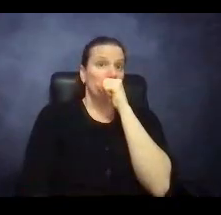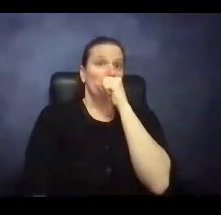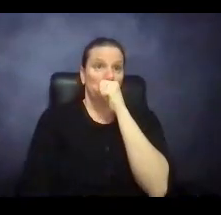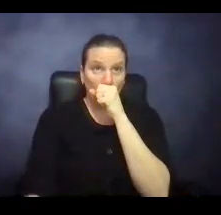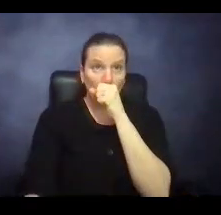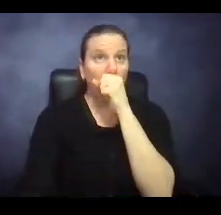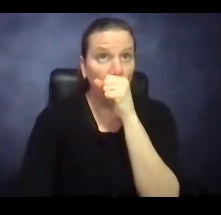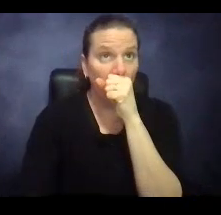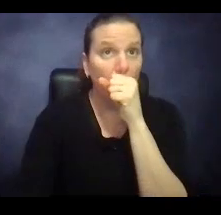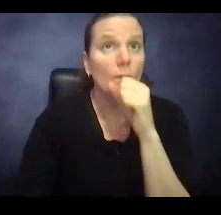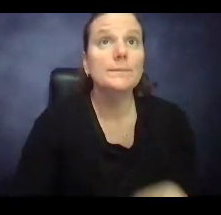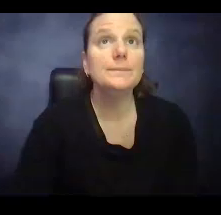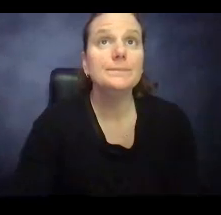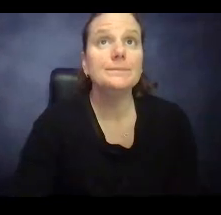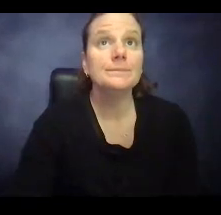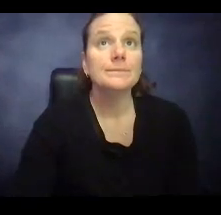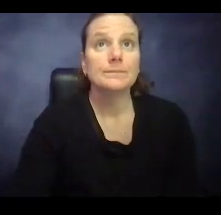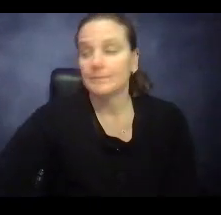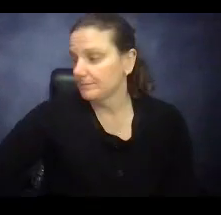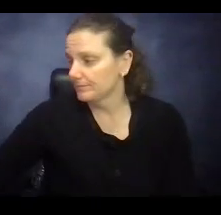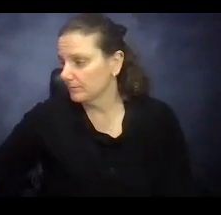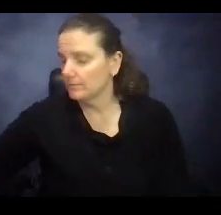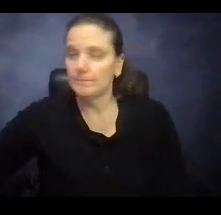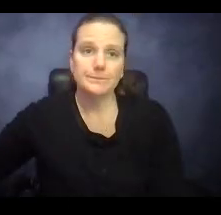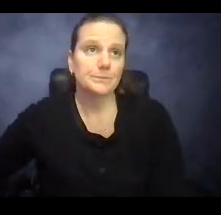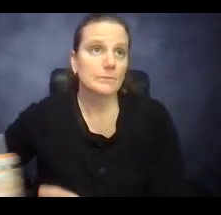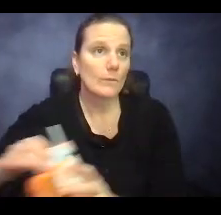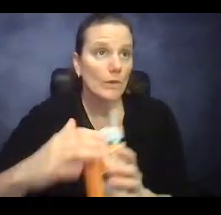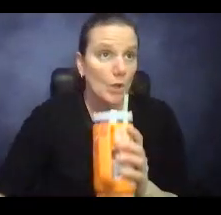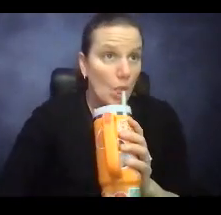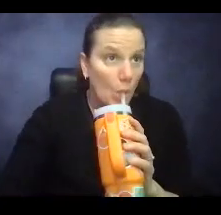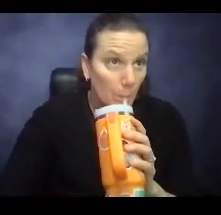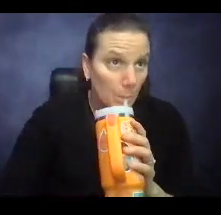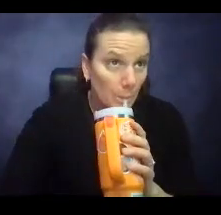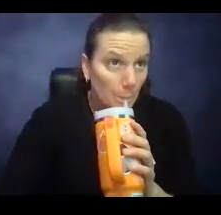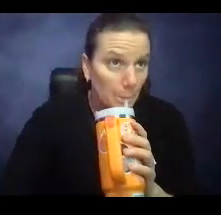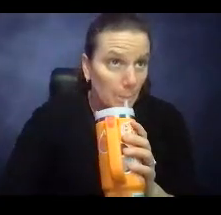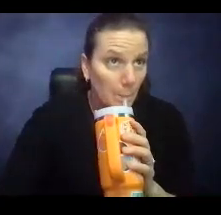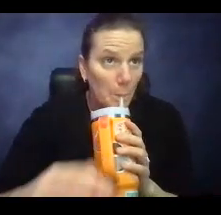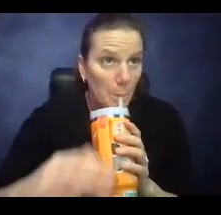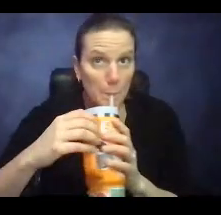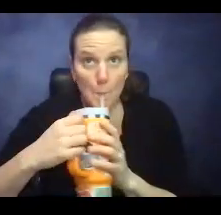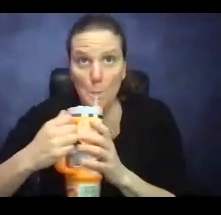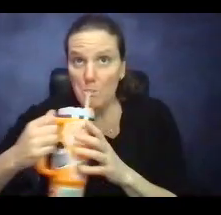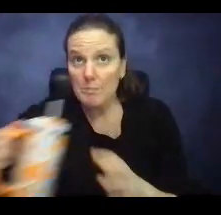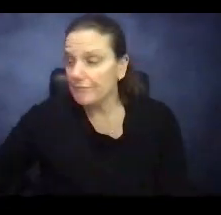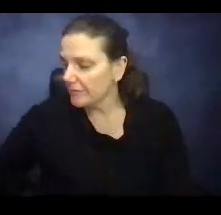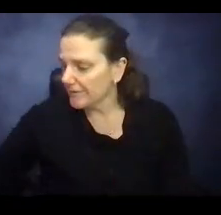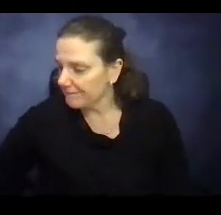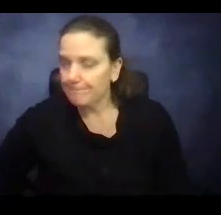For pausing for a moment. So what do you think about protein smoothies to increase protein?